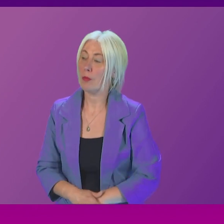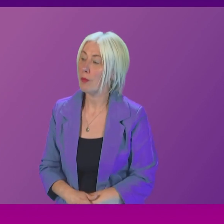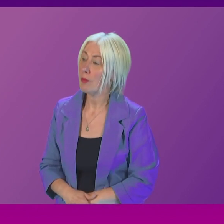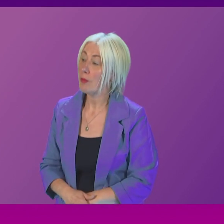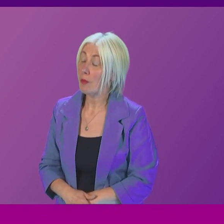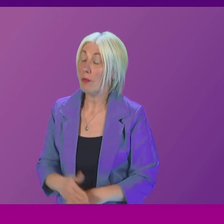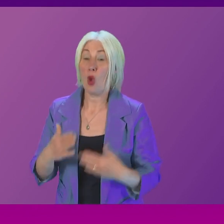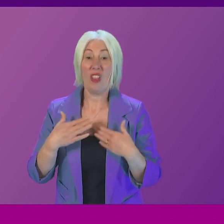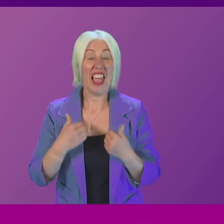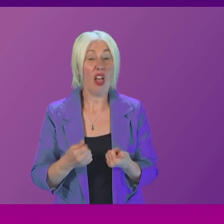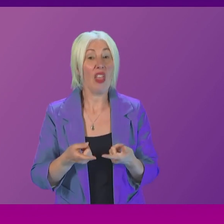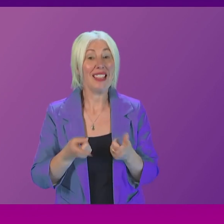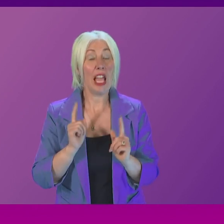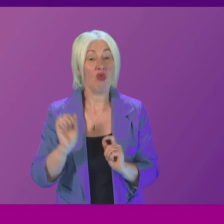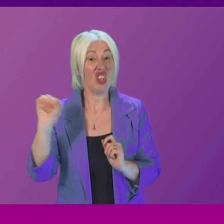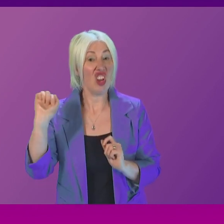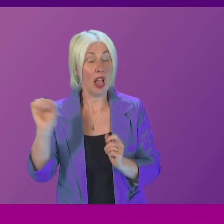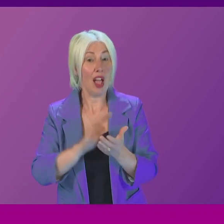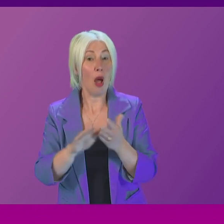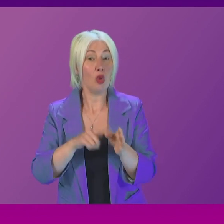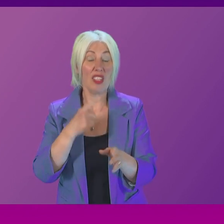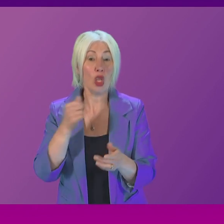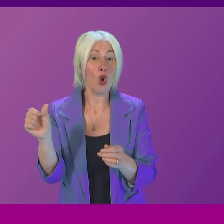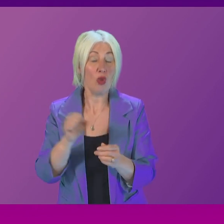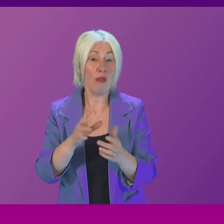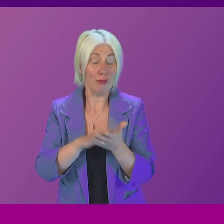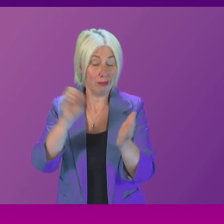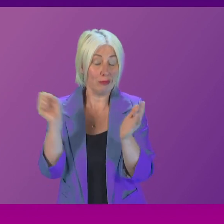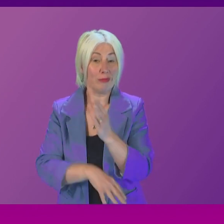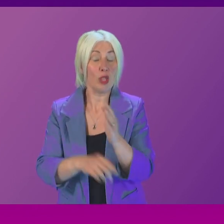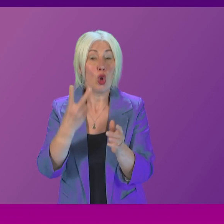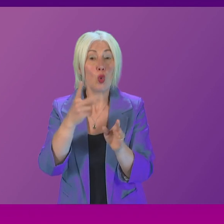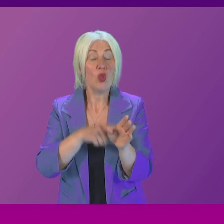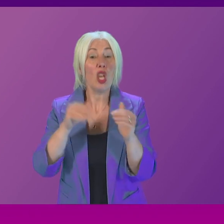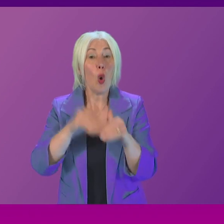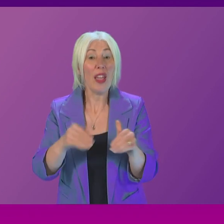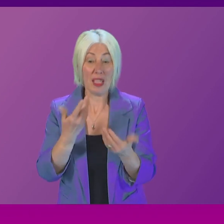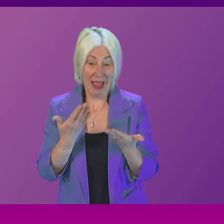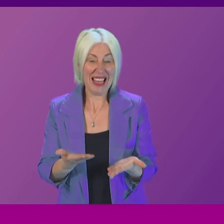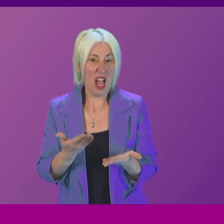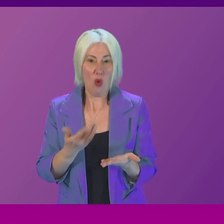As health secretary, Humza Yousaf said that he would have eradicated two-year waits by now. He has patently failed.